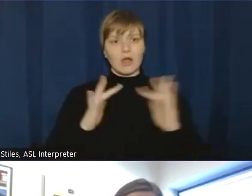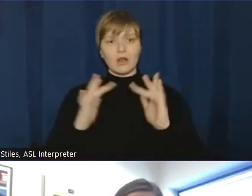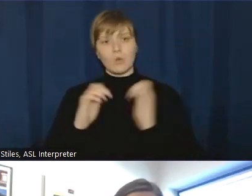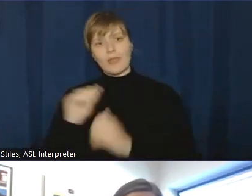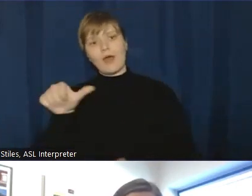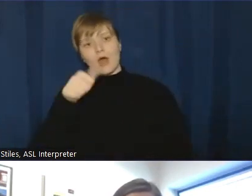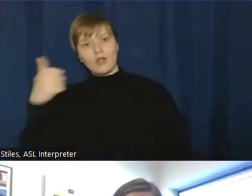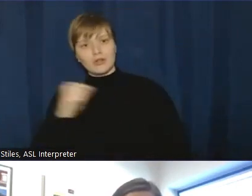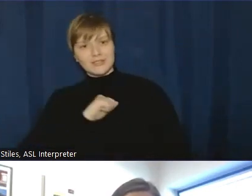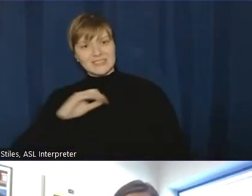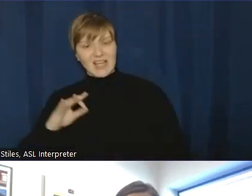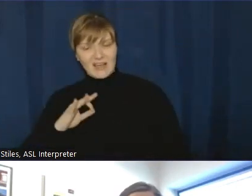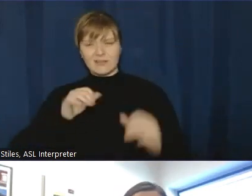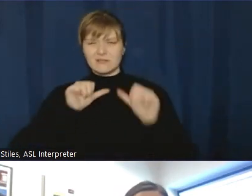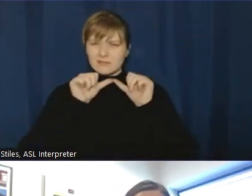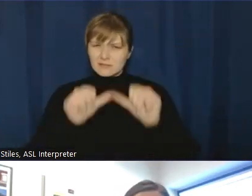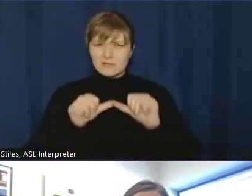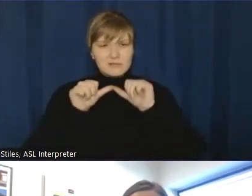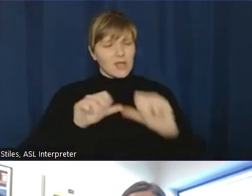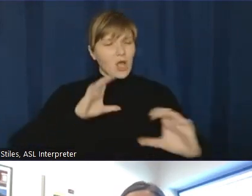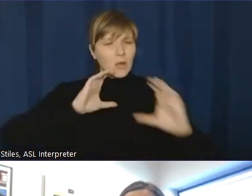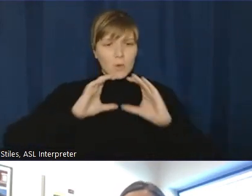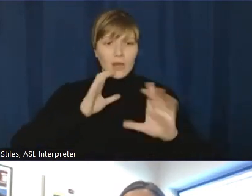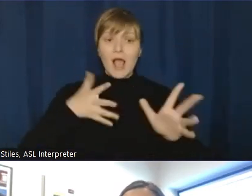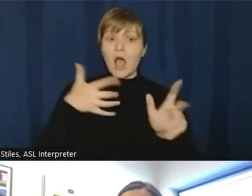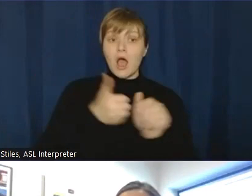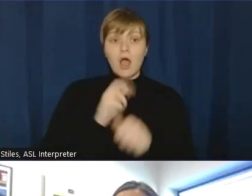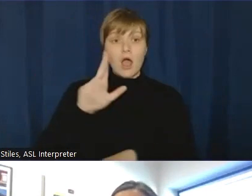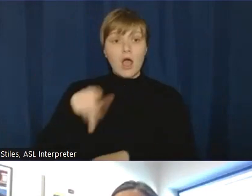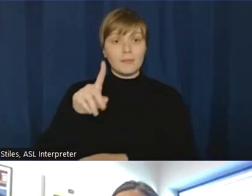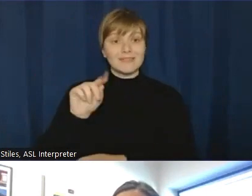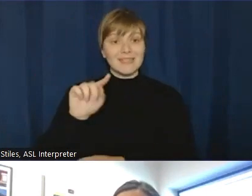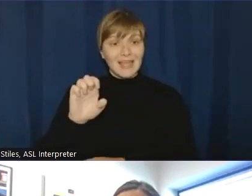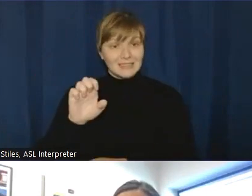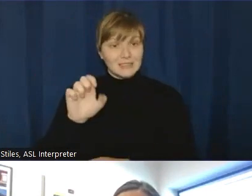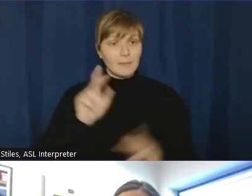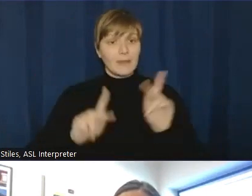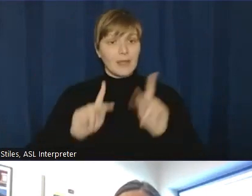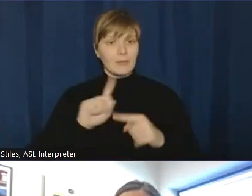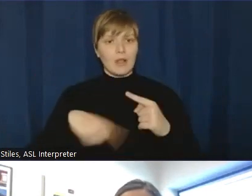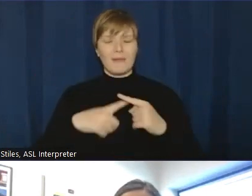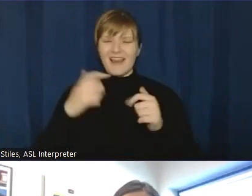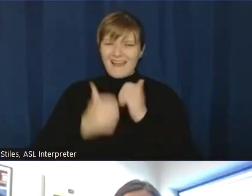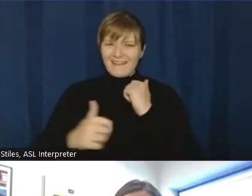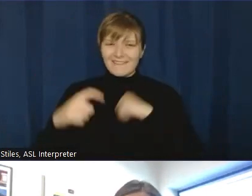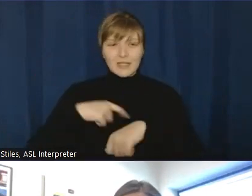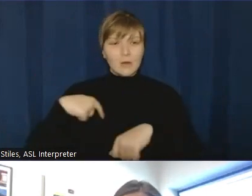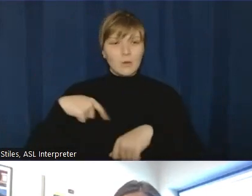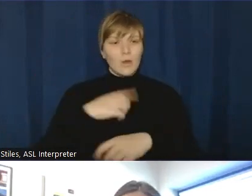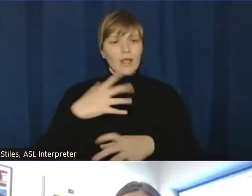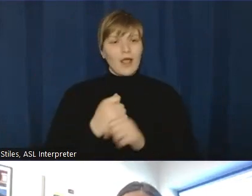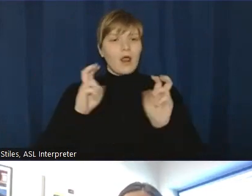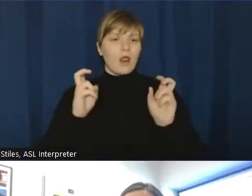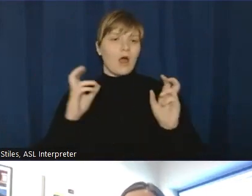updating people when we had a victory in the sense we got funding or we overcame an obstacle,